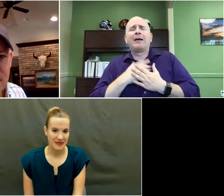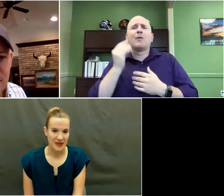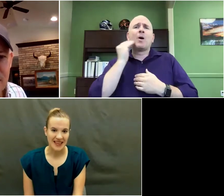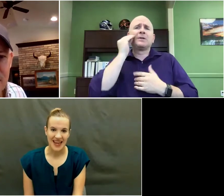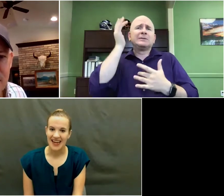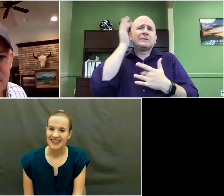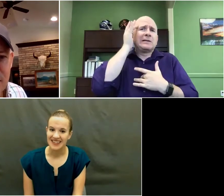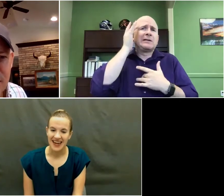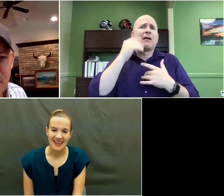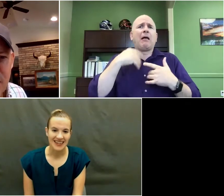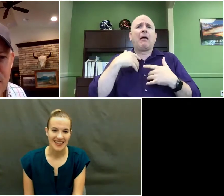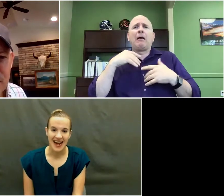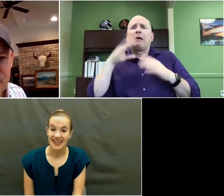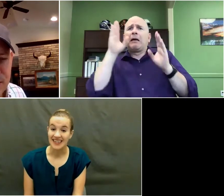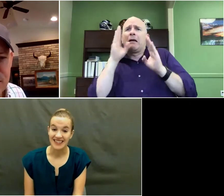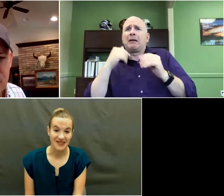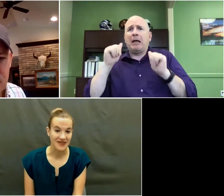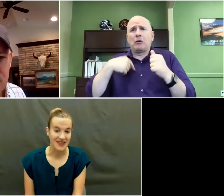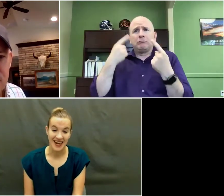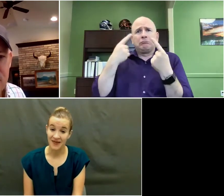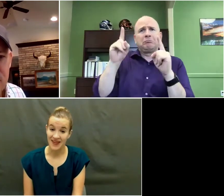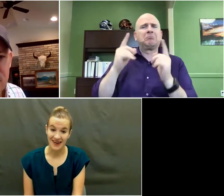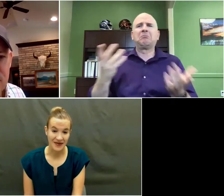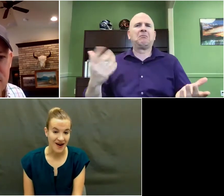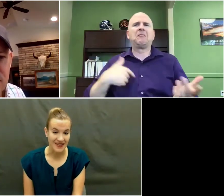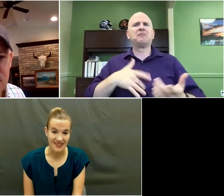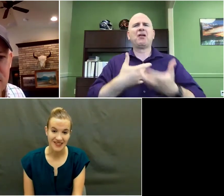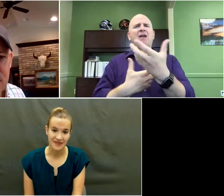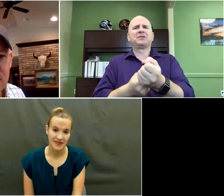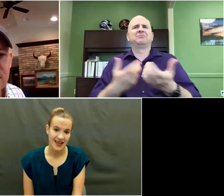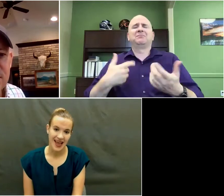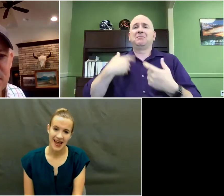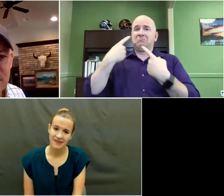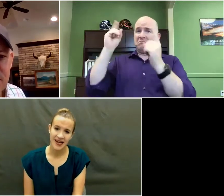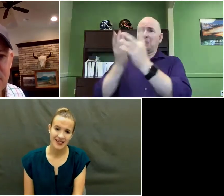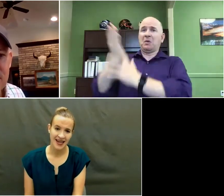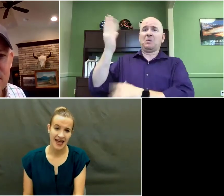point that I decided that I needed to get out there and go to college. And because I had that